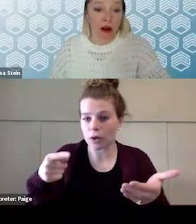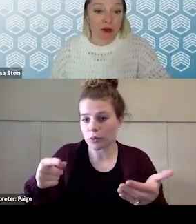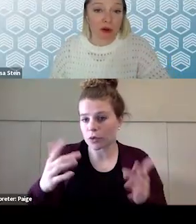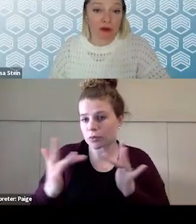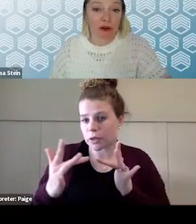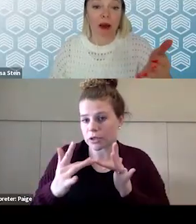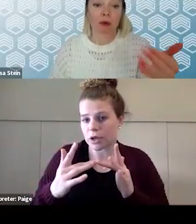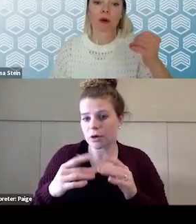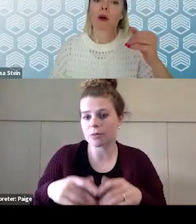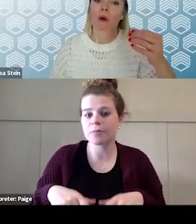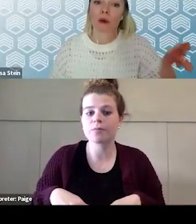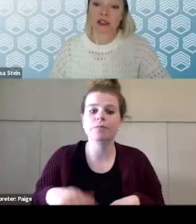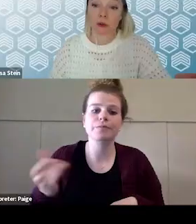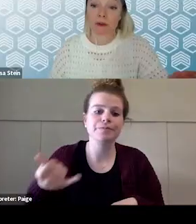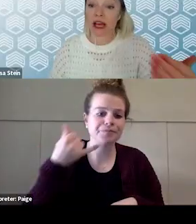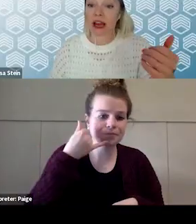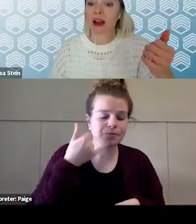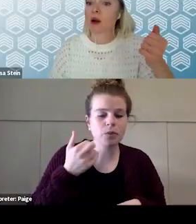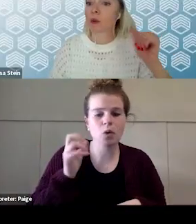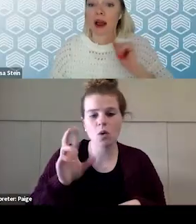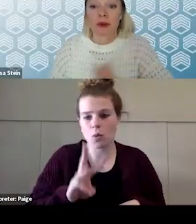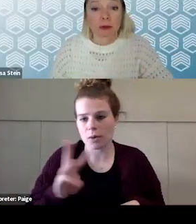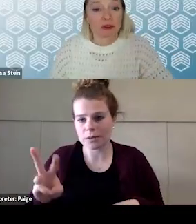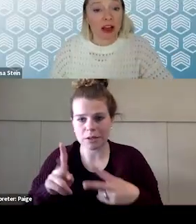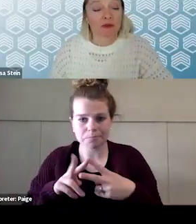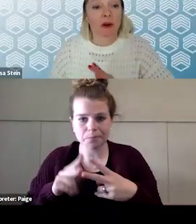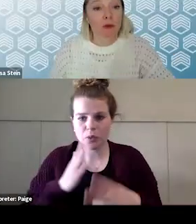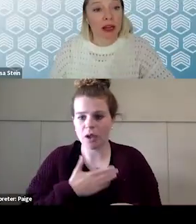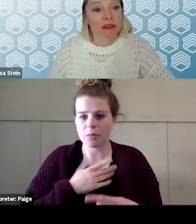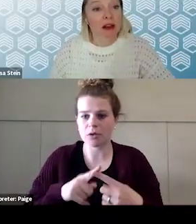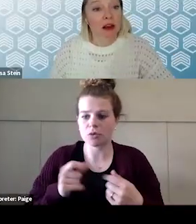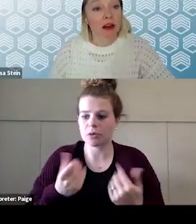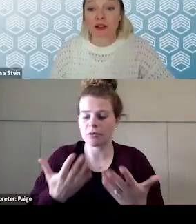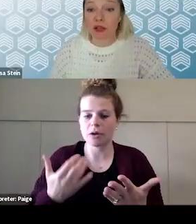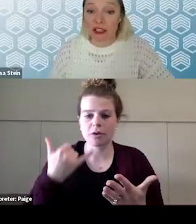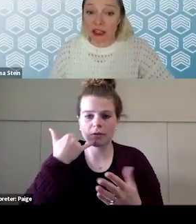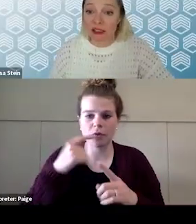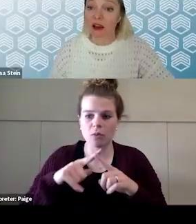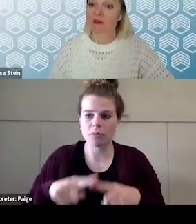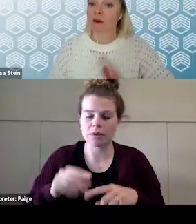through our toll-free number or this website. We're happy to provide phone-based consultations